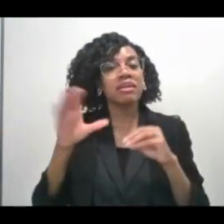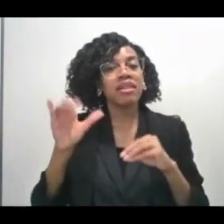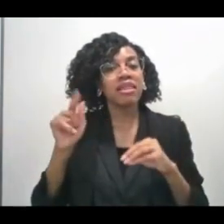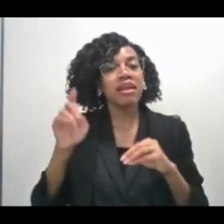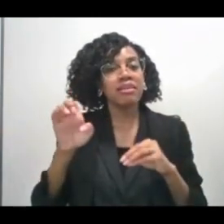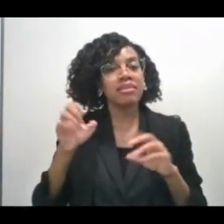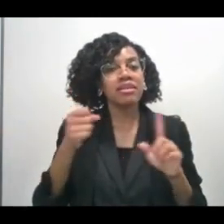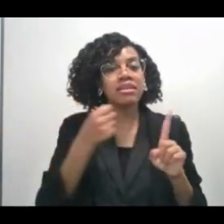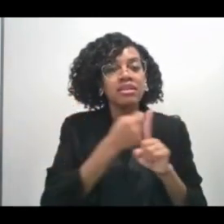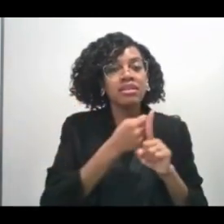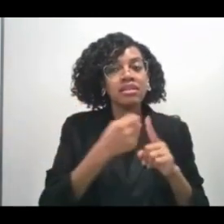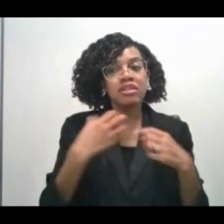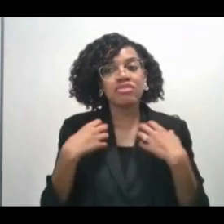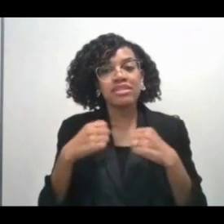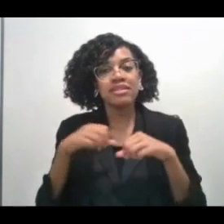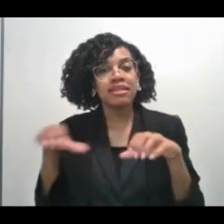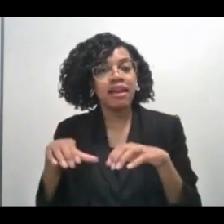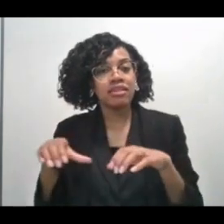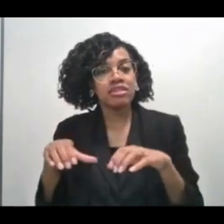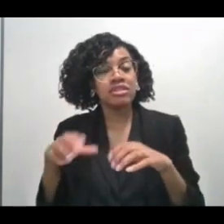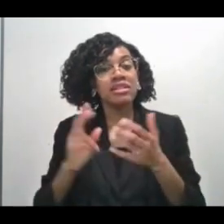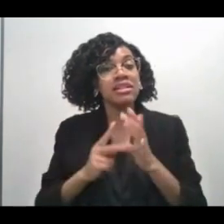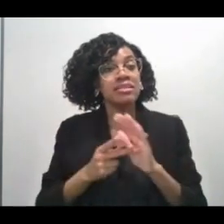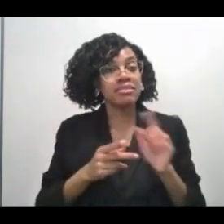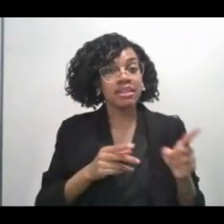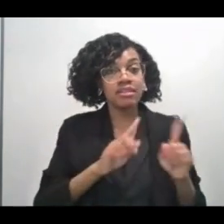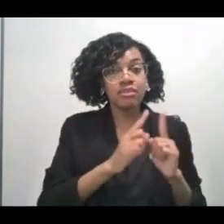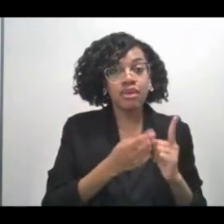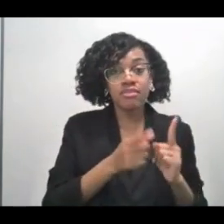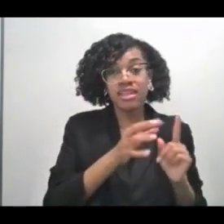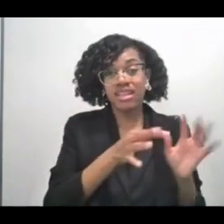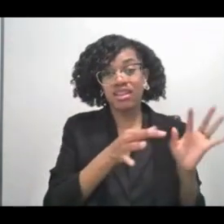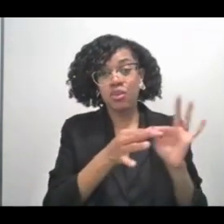their activities can be coordinated over time. And so in